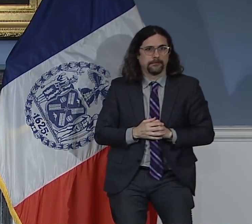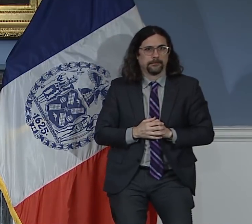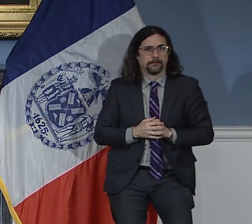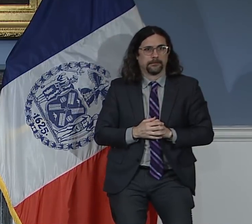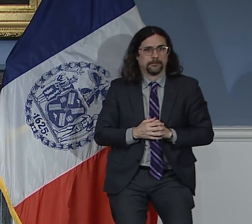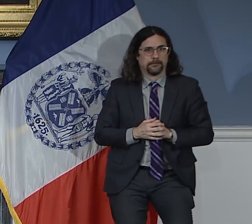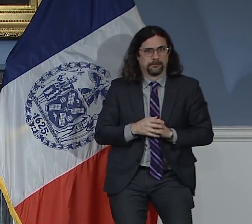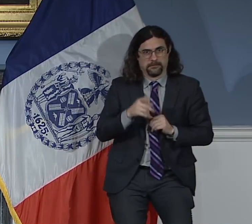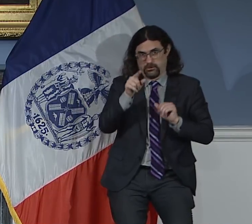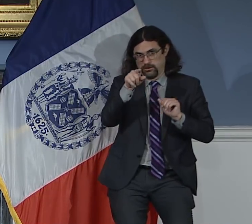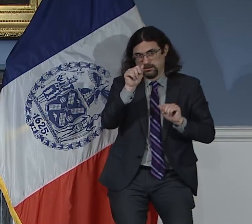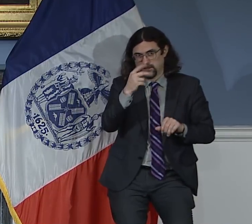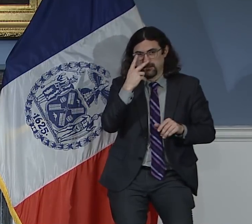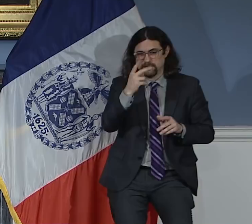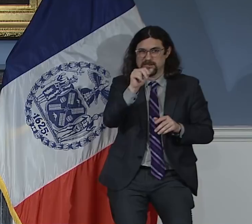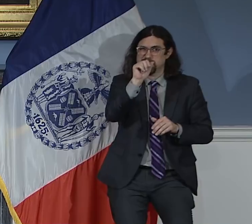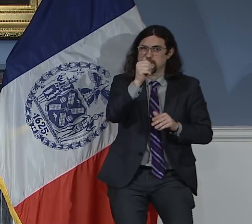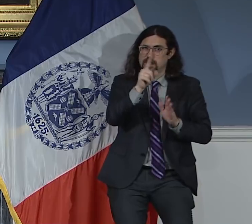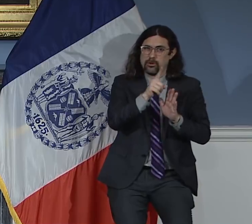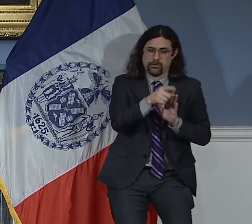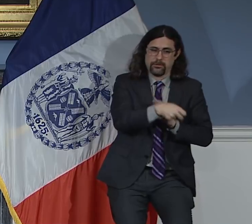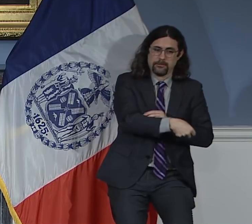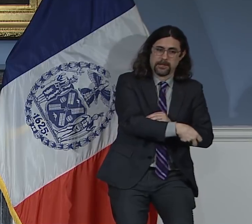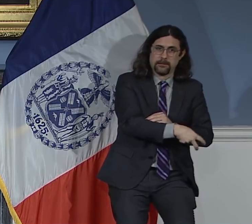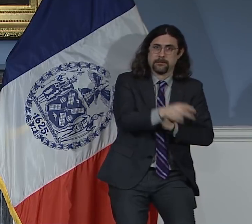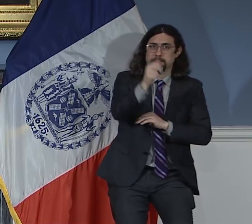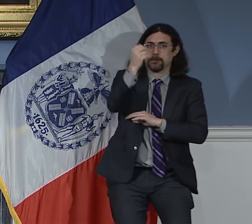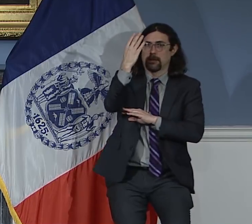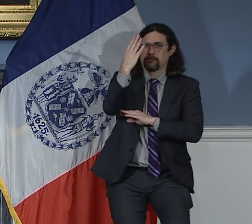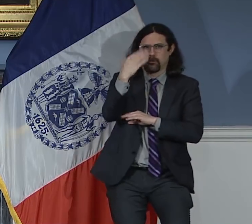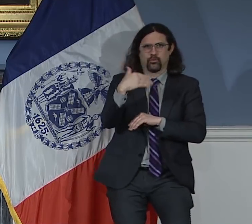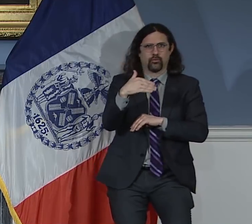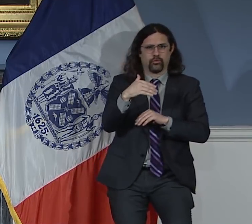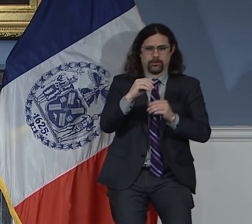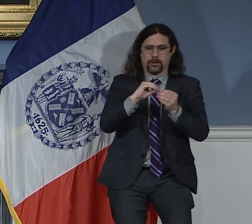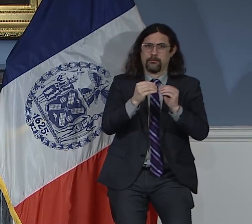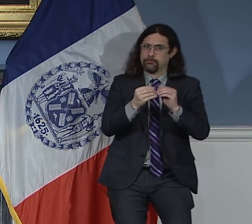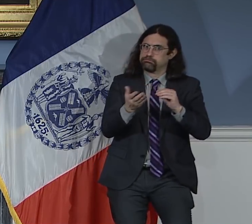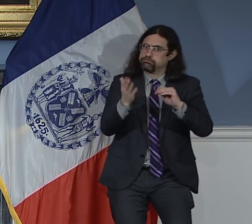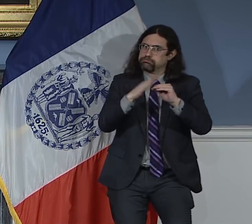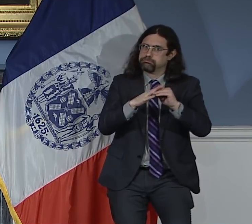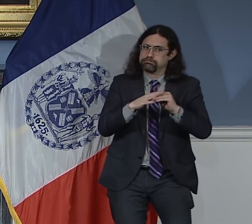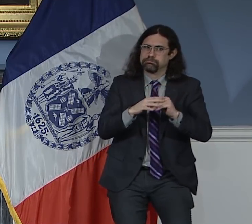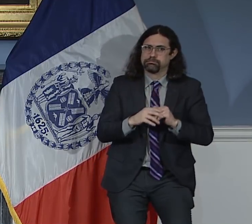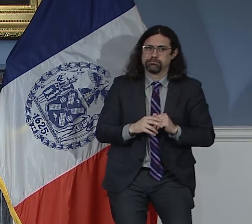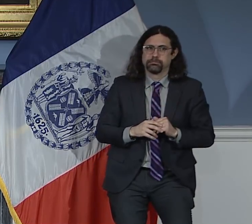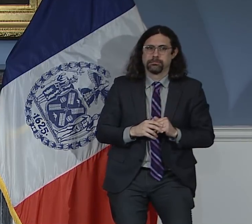CRISIS IS GROWING. AT THIS POINT, NEW YORK CITY BASED ON THE